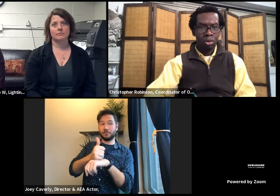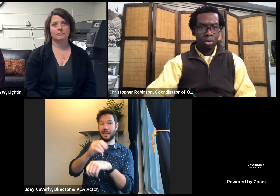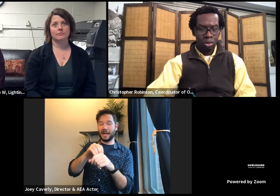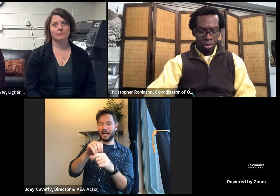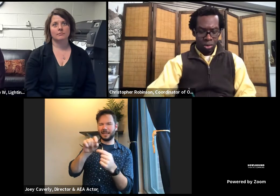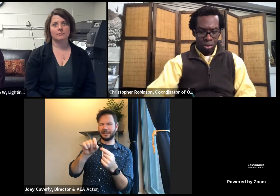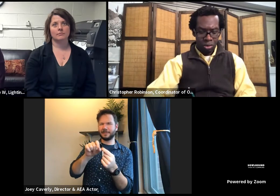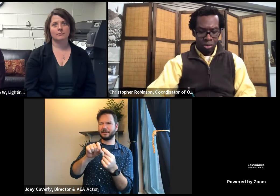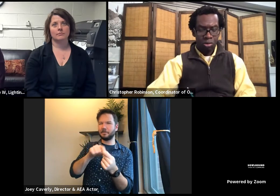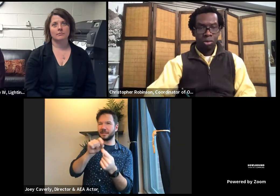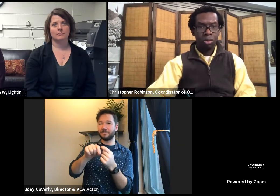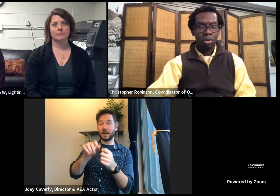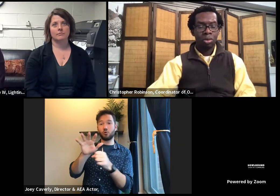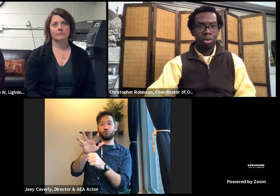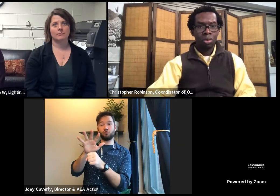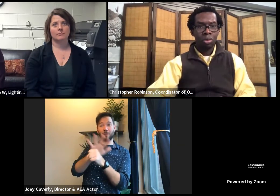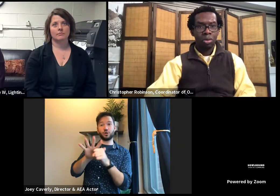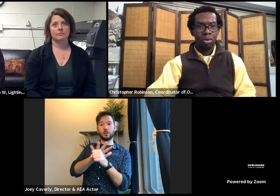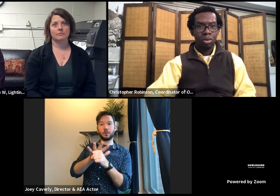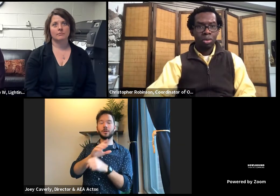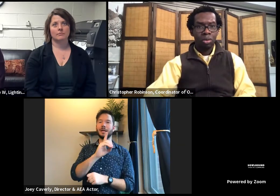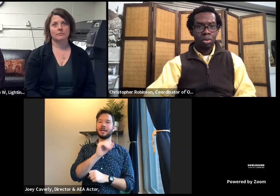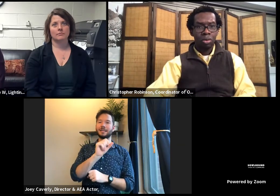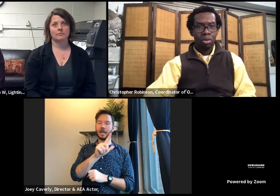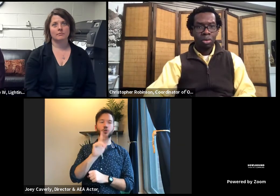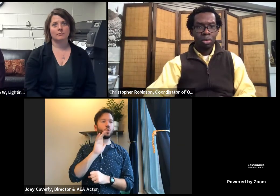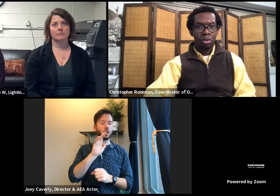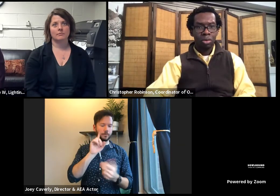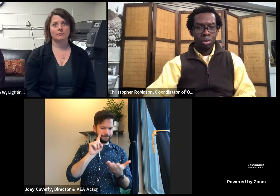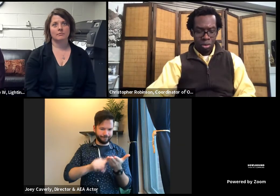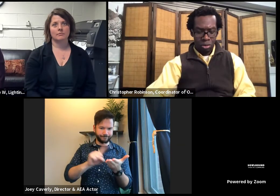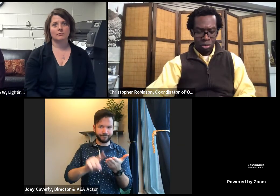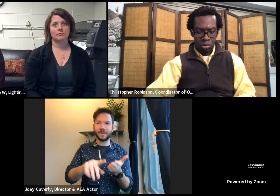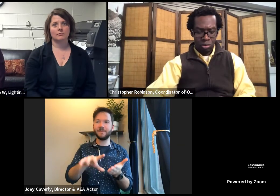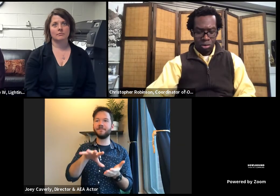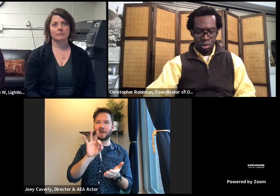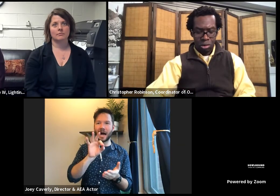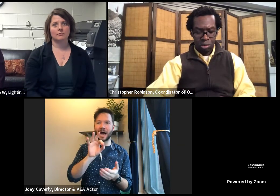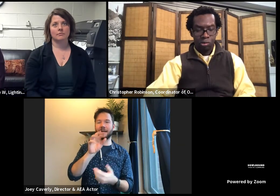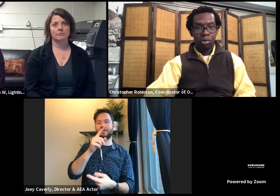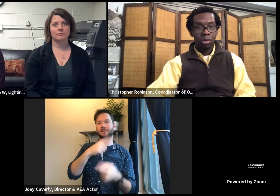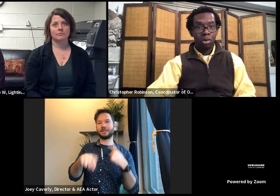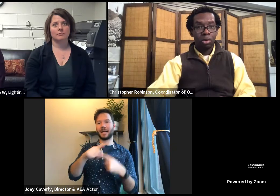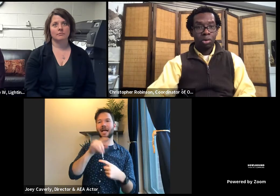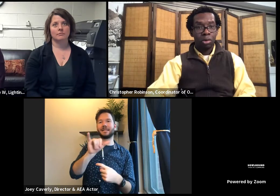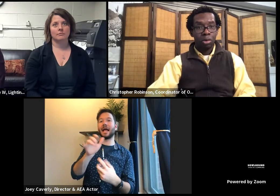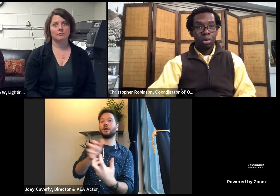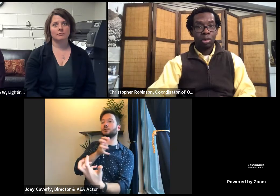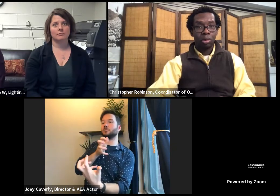If the show is set in a specific period, let's say it's a period piece or let's say it's a very specific regional piece,